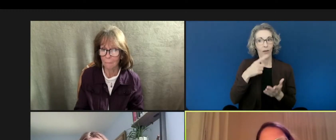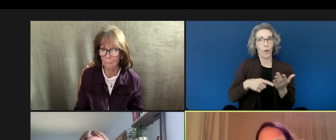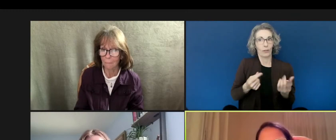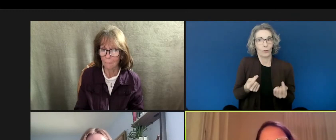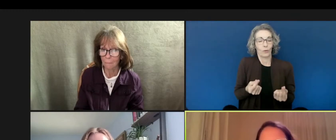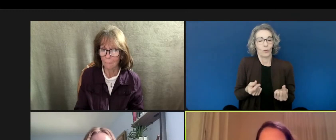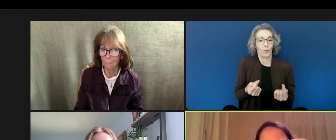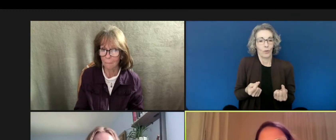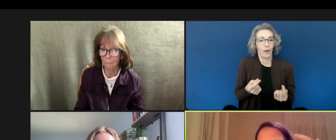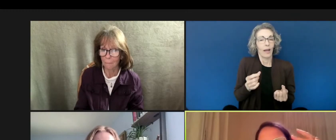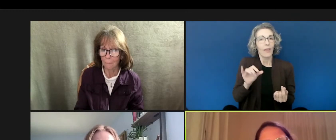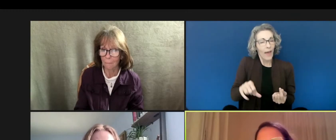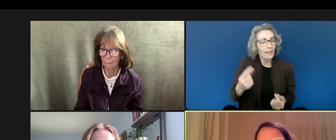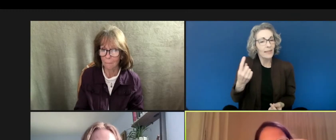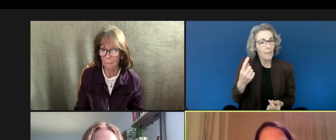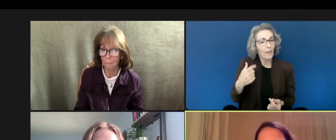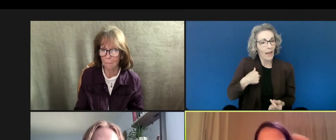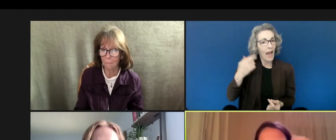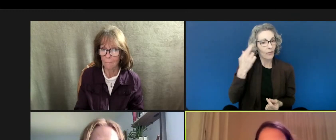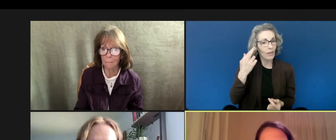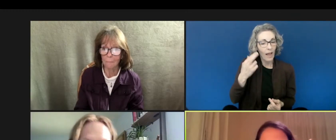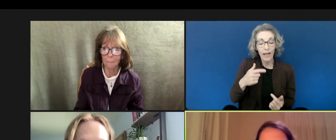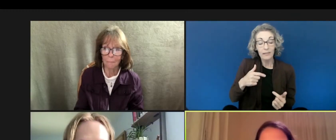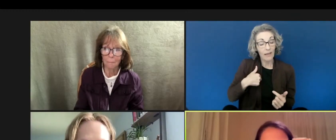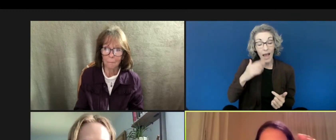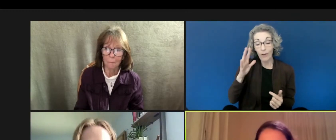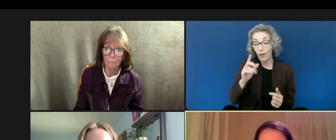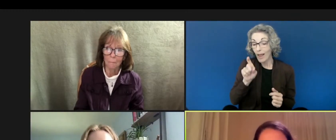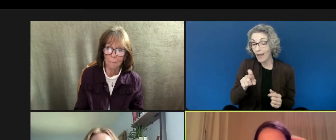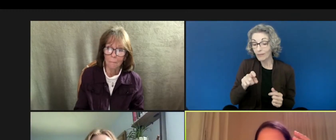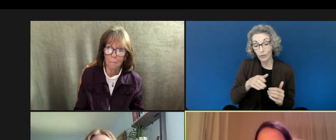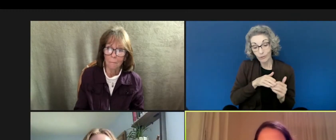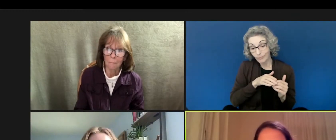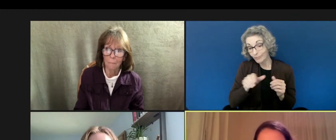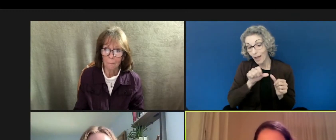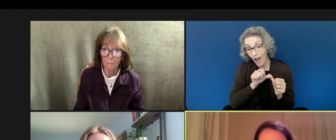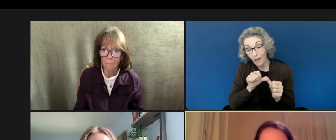It's something I realize that will have to just consider along the way in